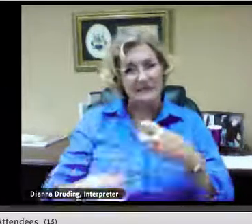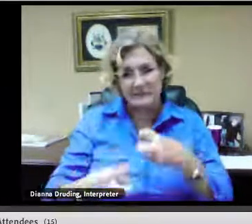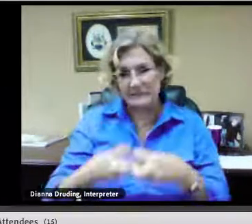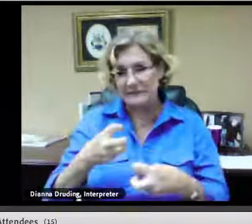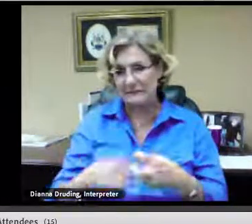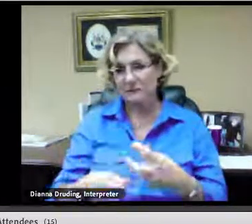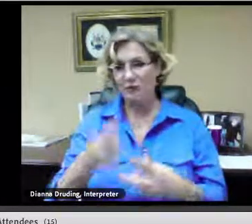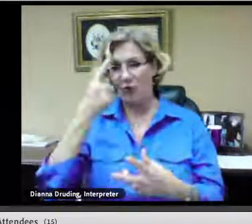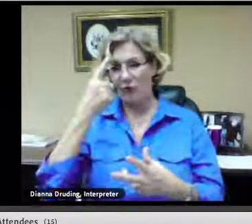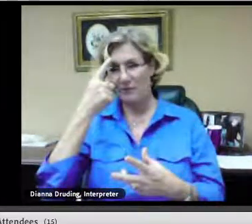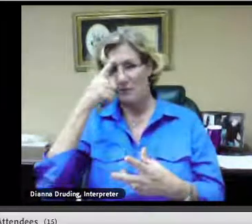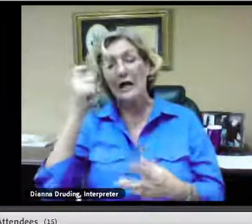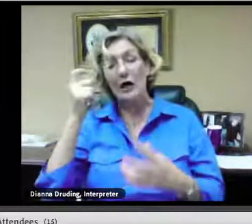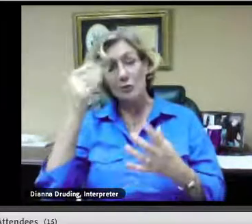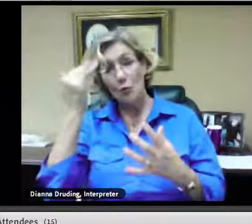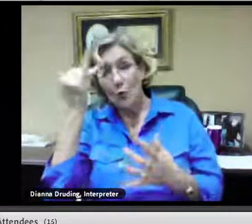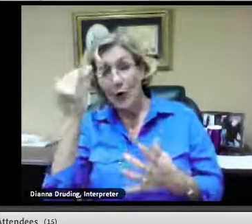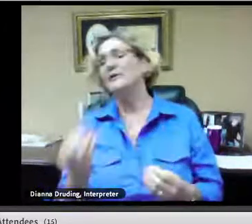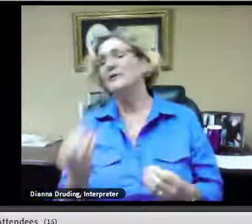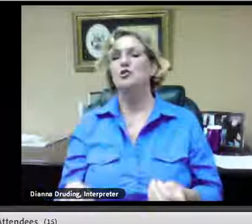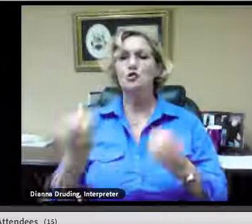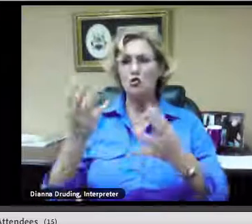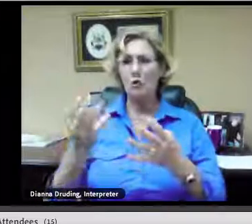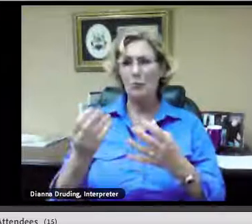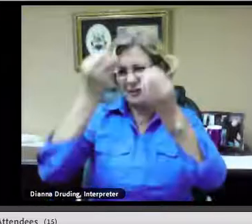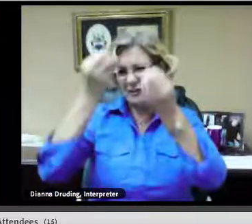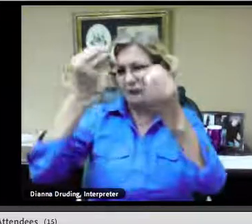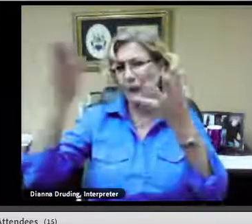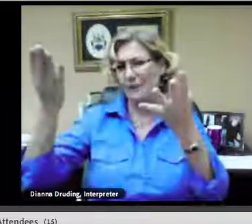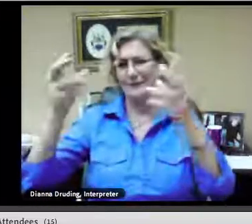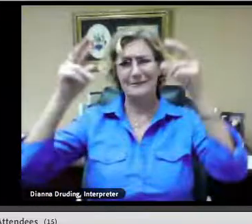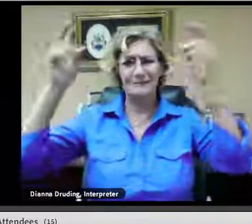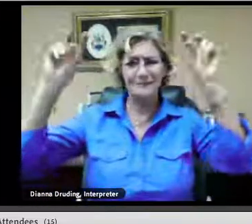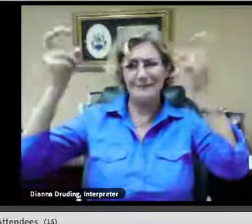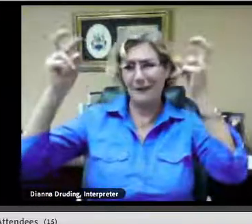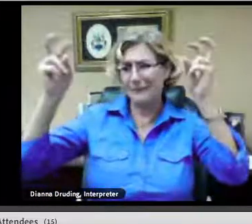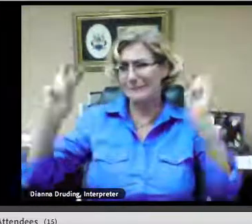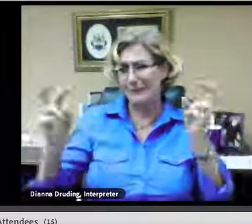There's so much material and so many topics. It's a passion of mine.